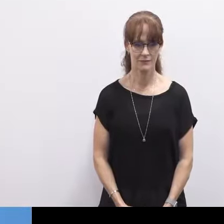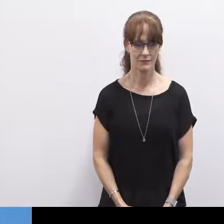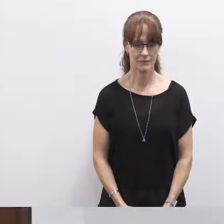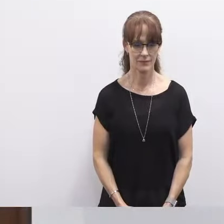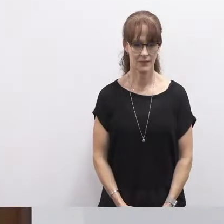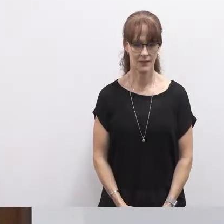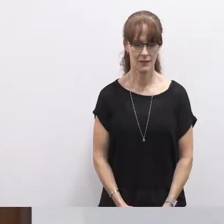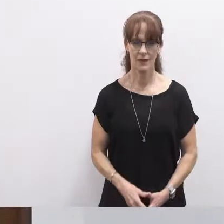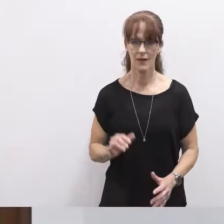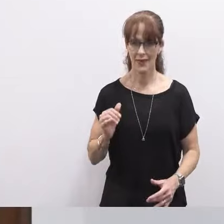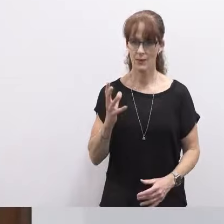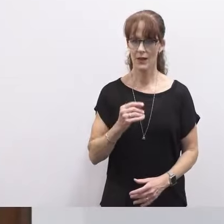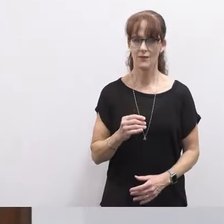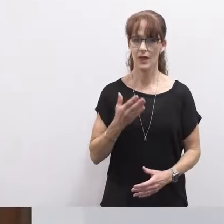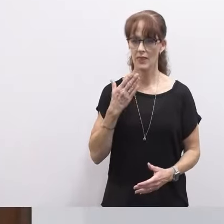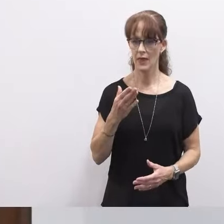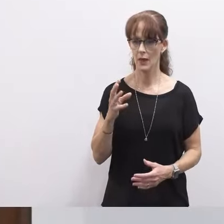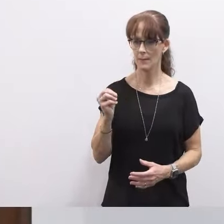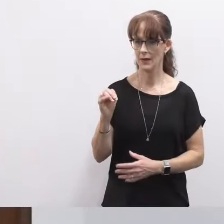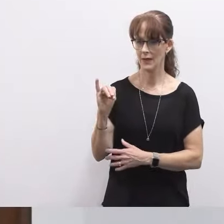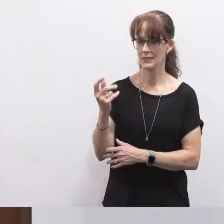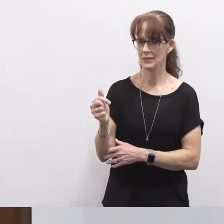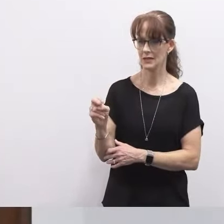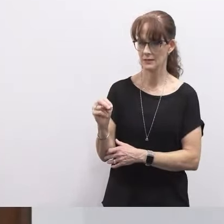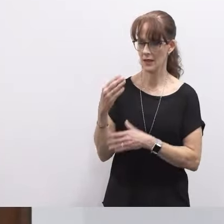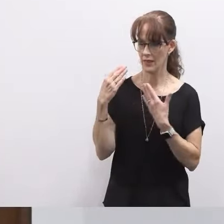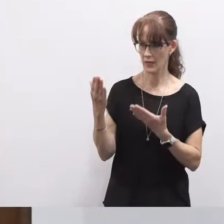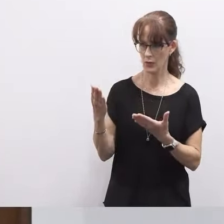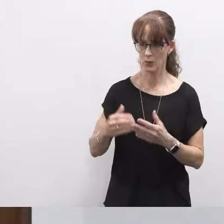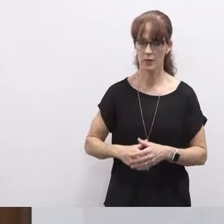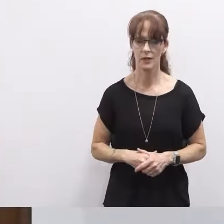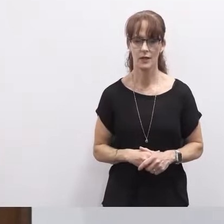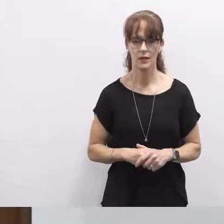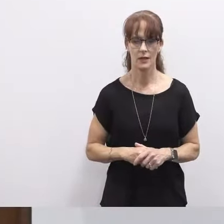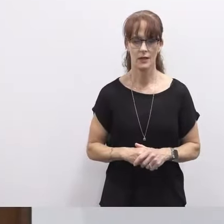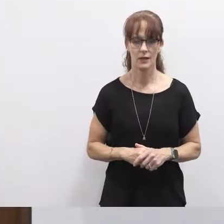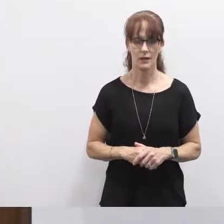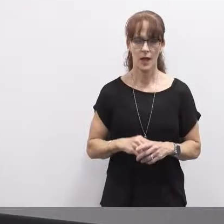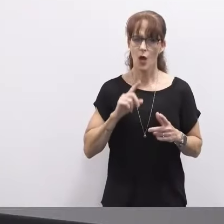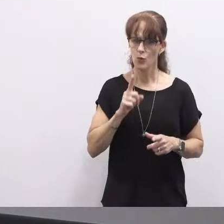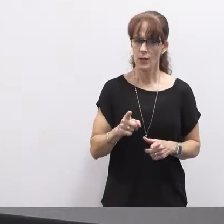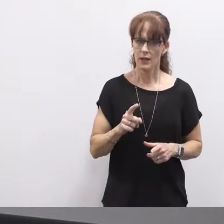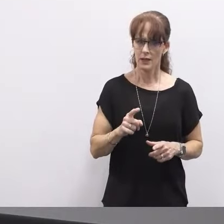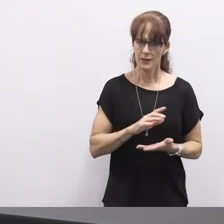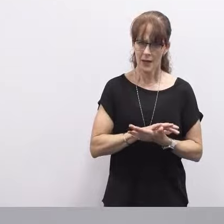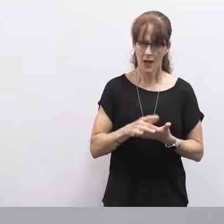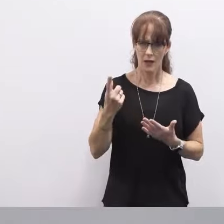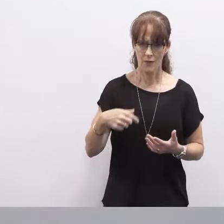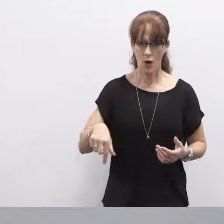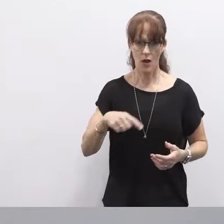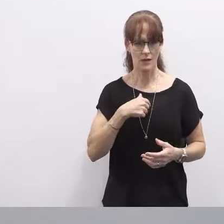That was lovely. Thank you, Mr. Edson, for putting that together. And particularly lovely for those of us that have had the honor